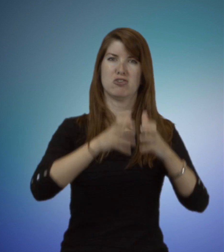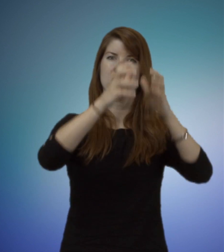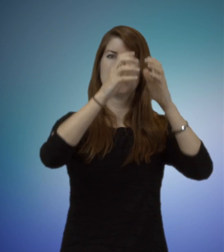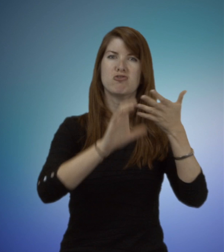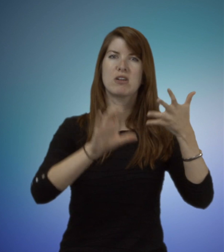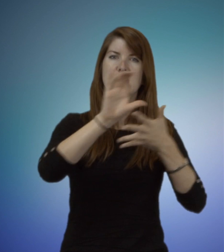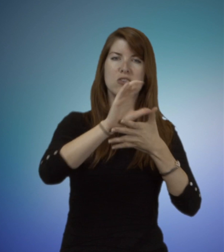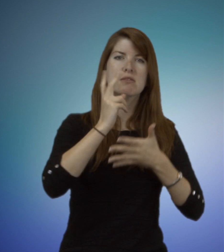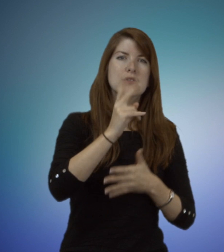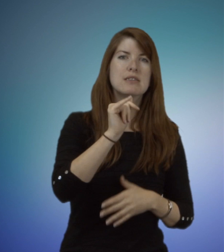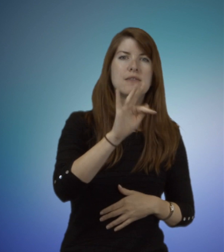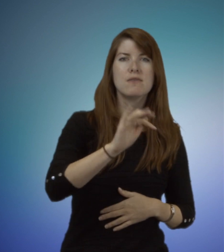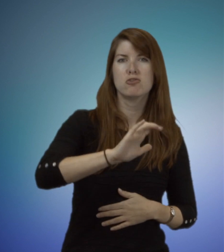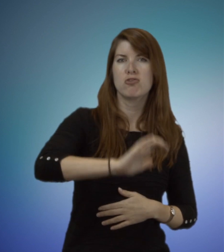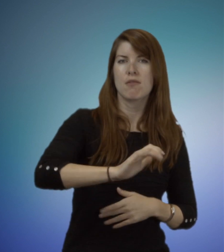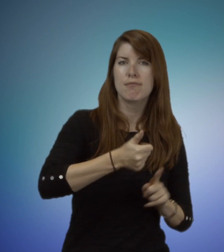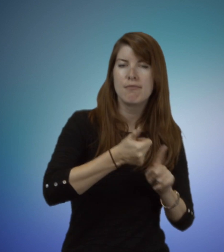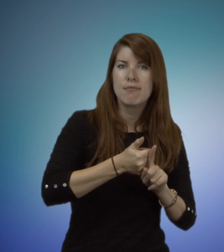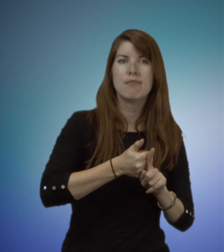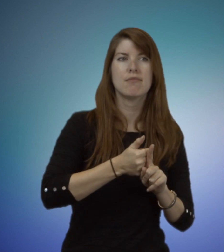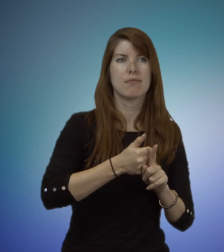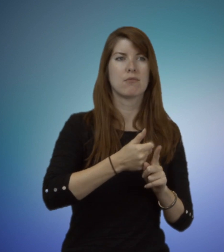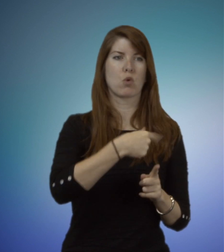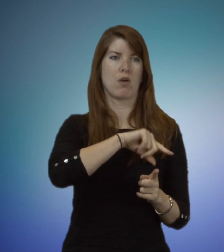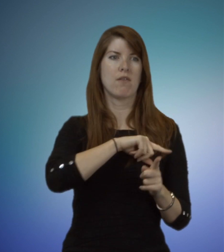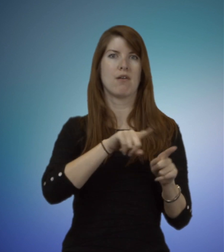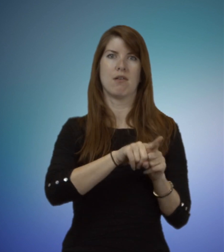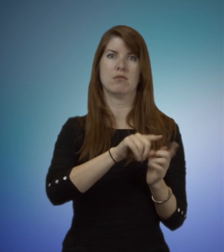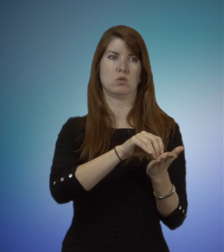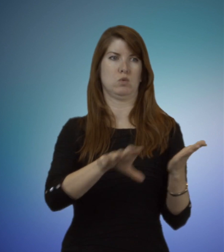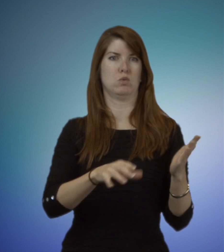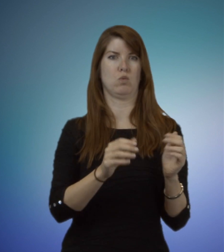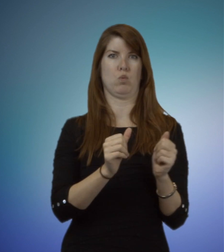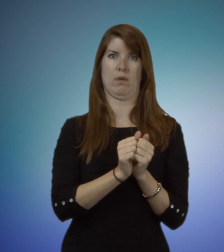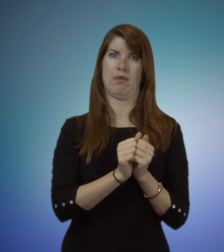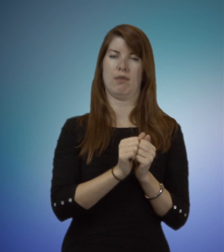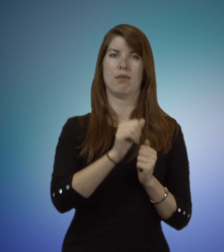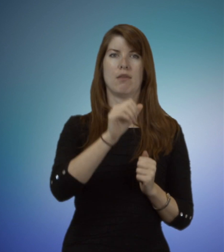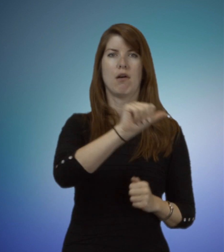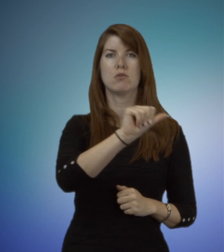if a child is a student that meets the eligibility for an auditory impairment.